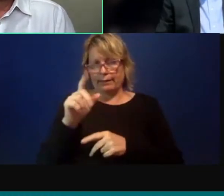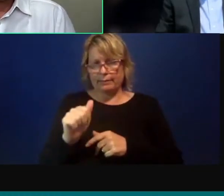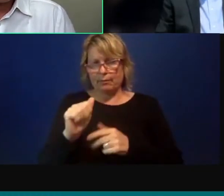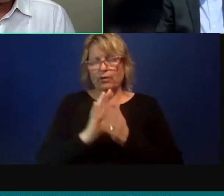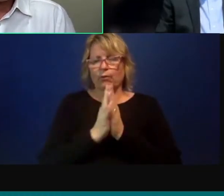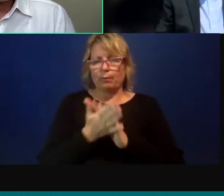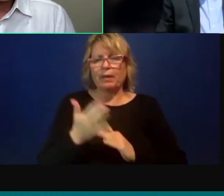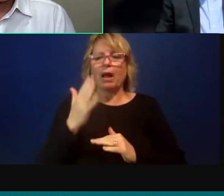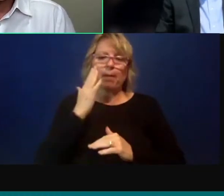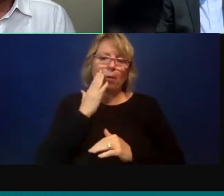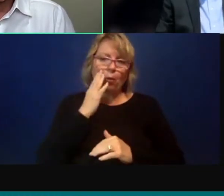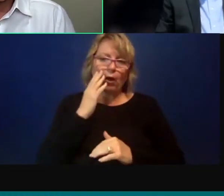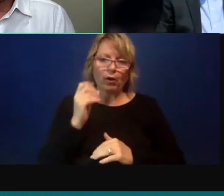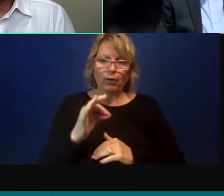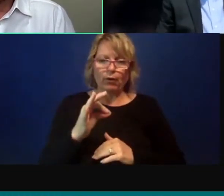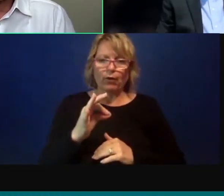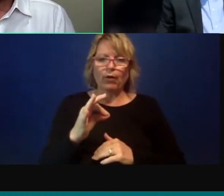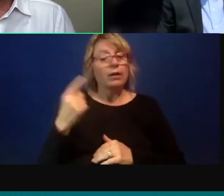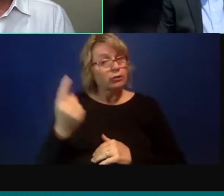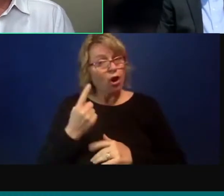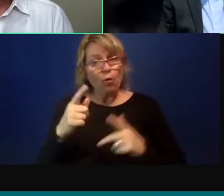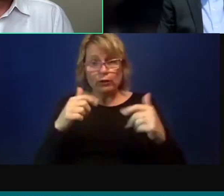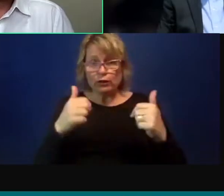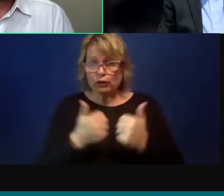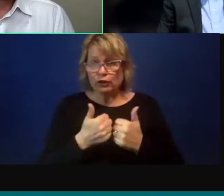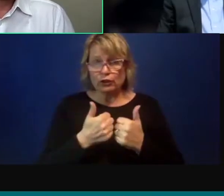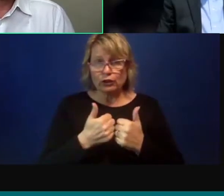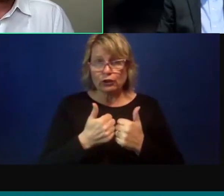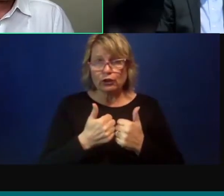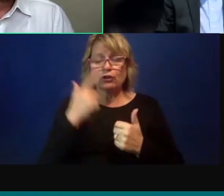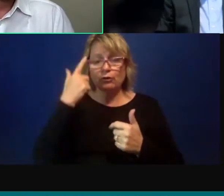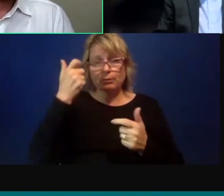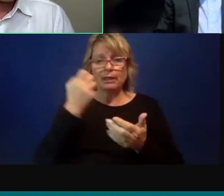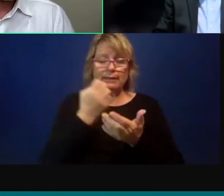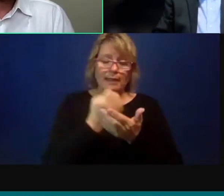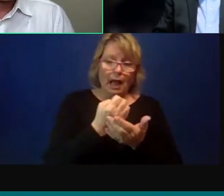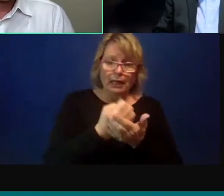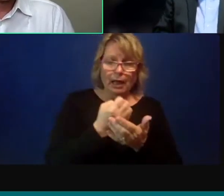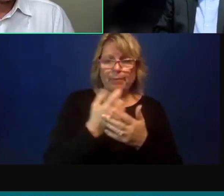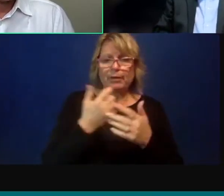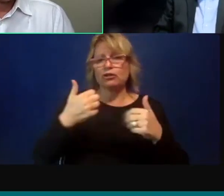I can tell you that that's always a challenge because the economics of trying to satisfy